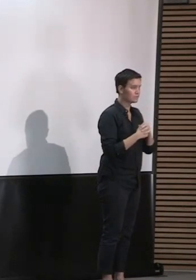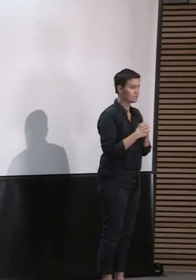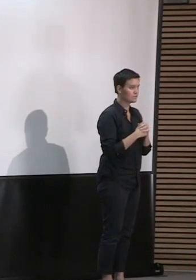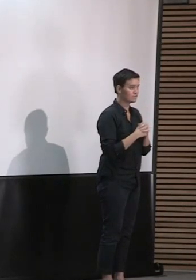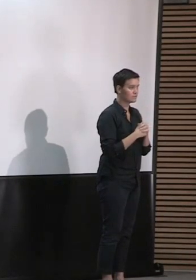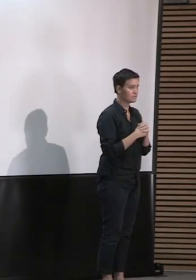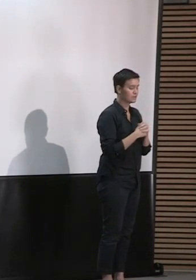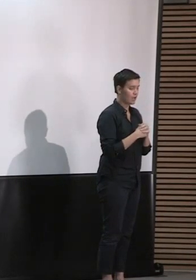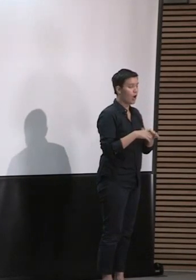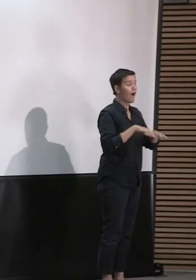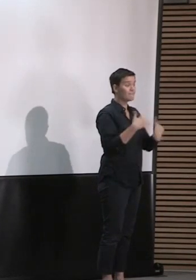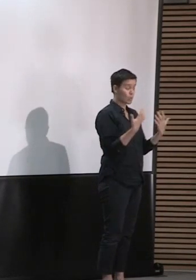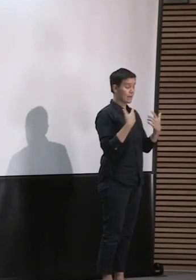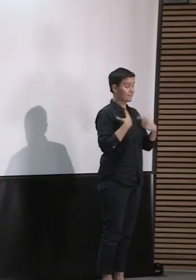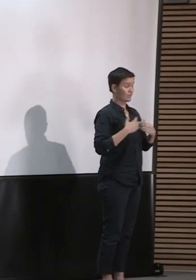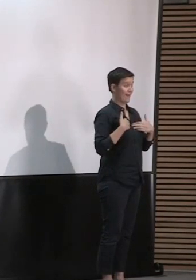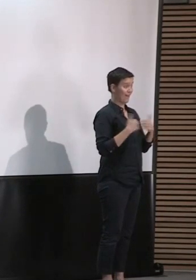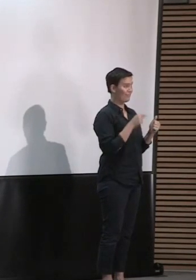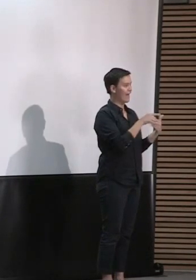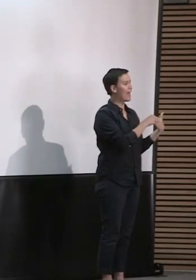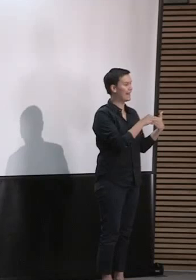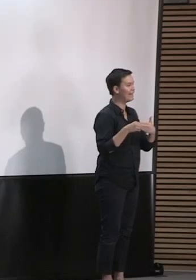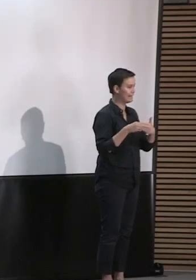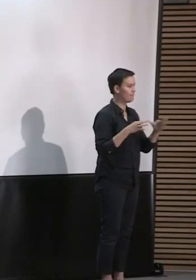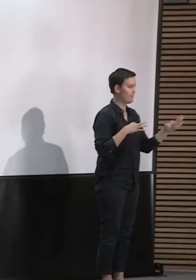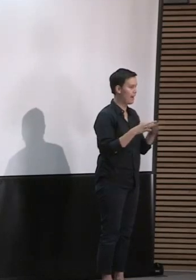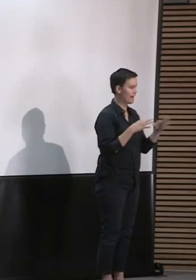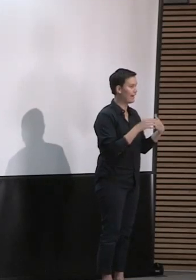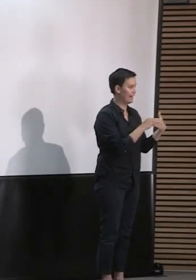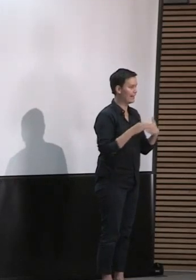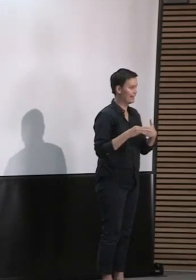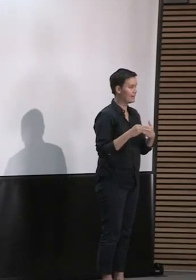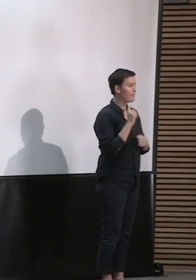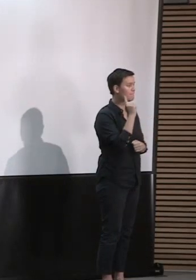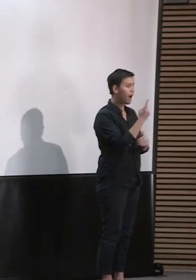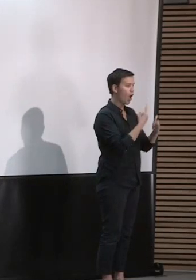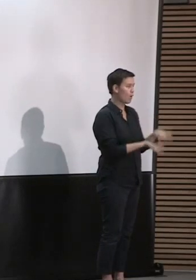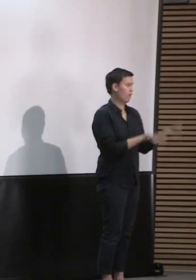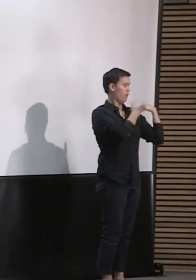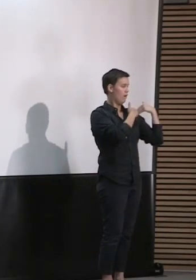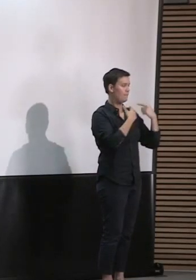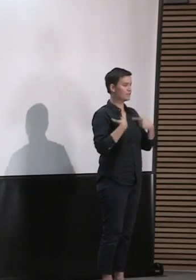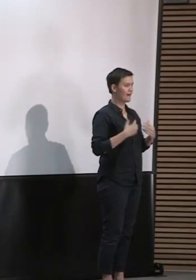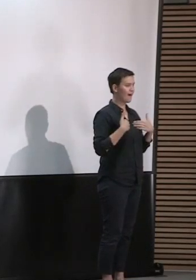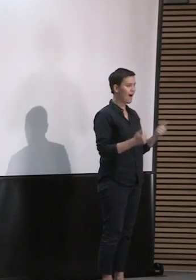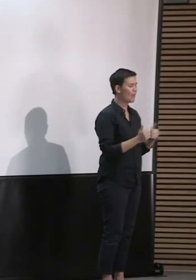much, much faster and much more comprehensive. Health, as I've said, are leading the